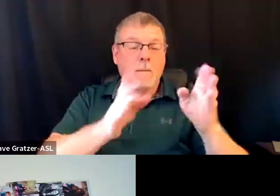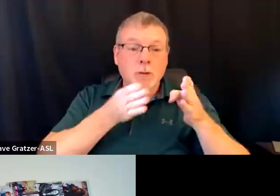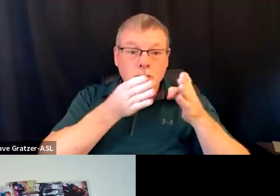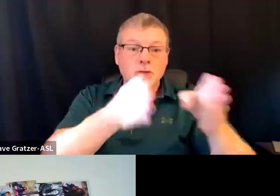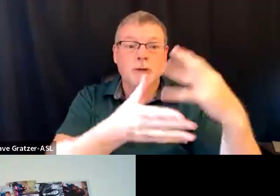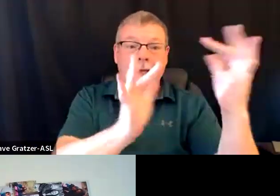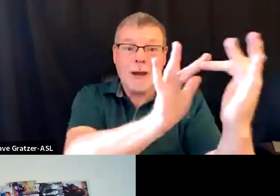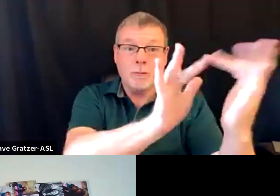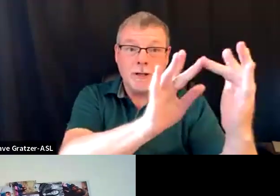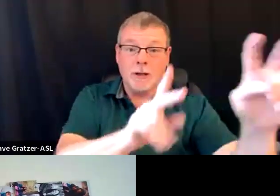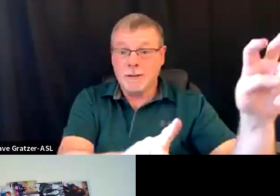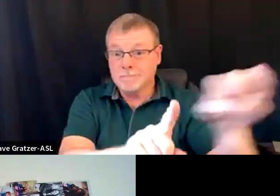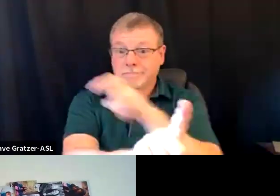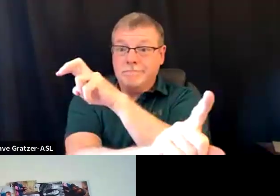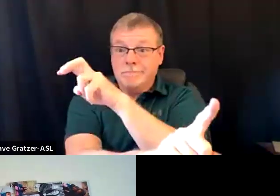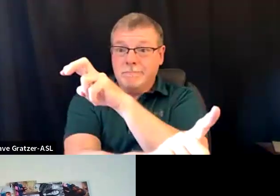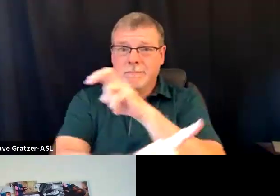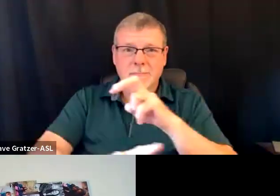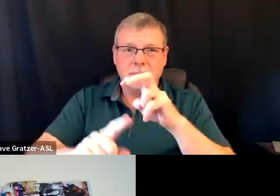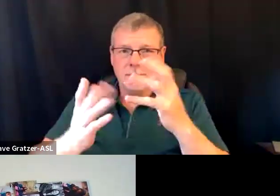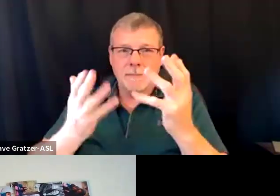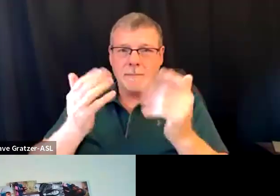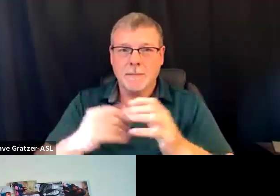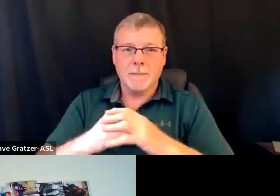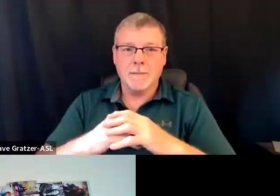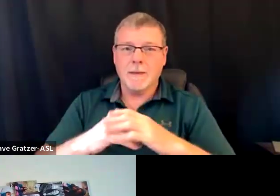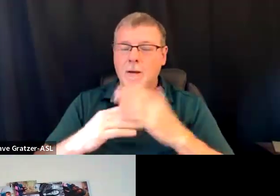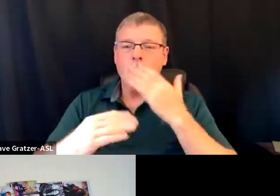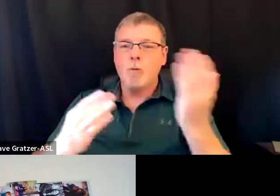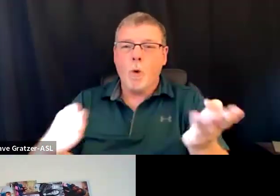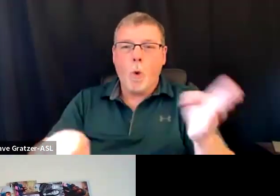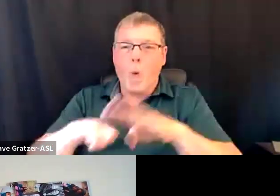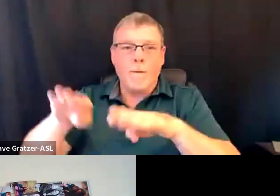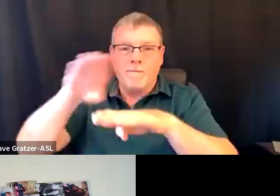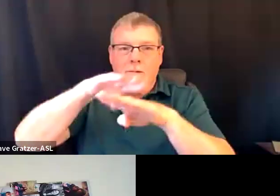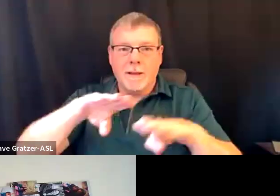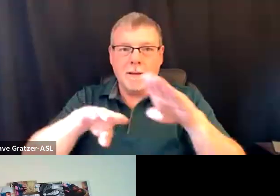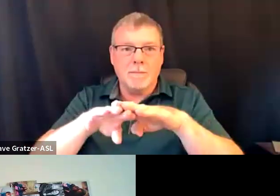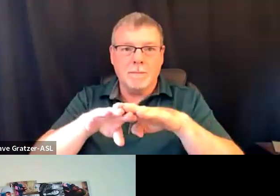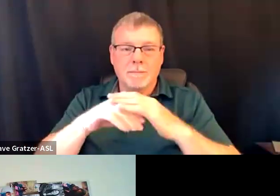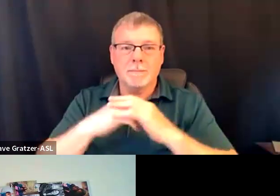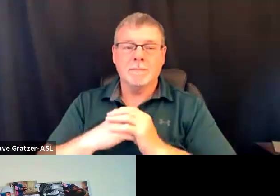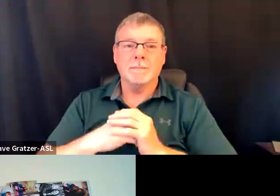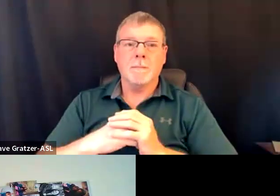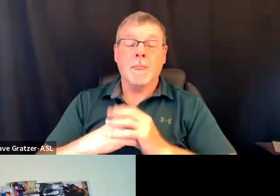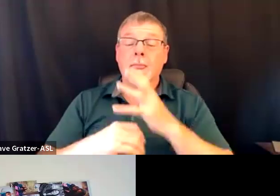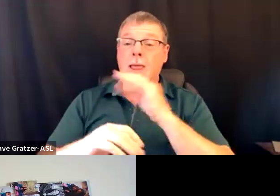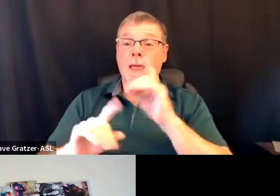and enroll them into the supportive services component so there's not like an overlapping enrollment issue? And the answer is no.